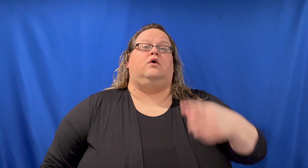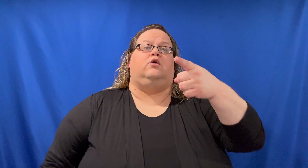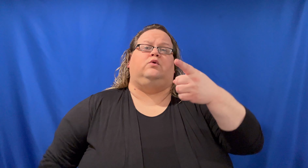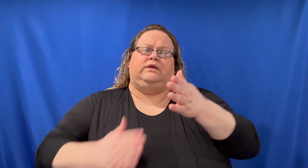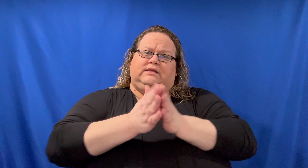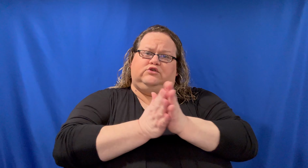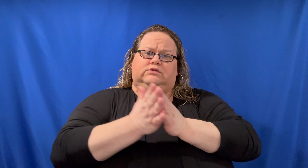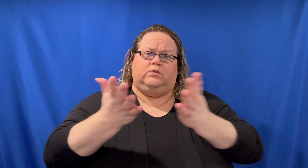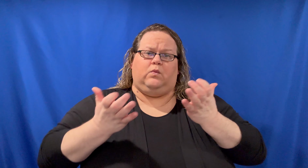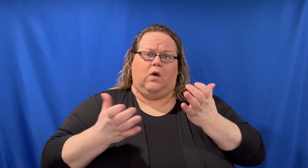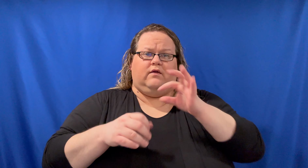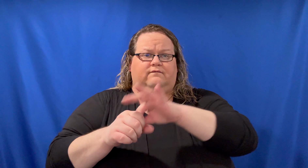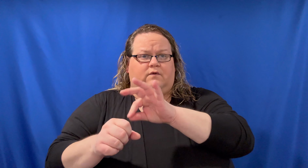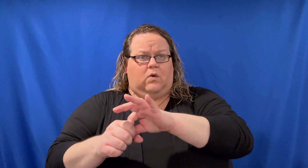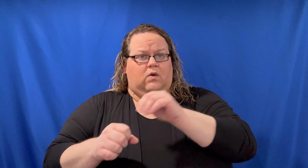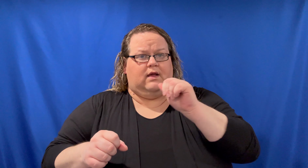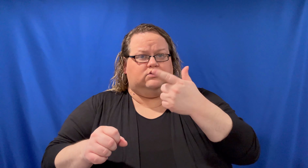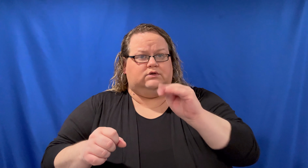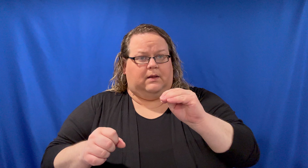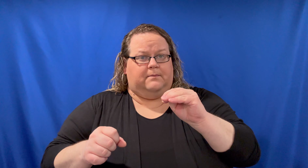You need to be a member if you are interested in voting at the AGM.